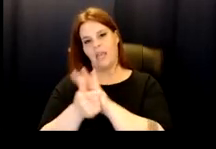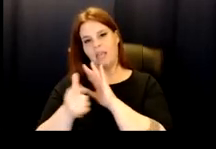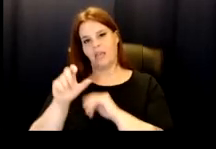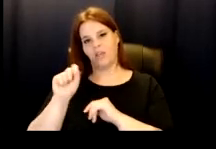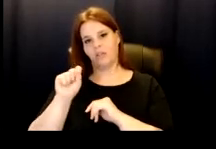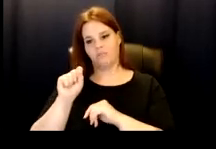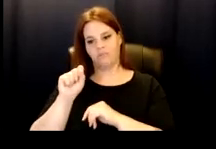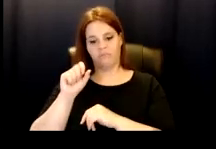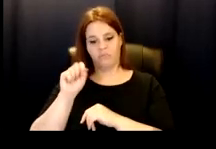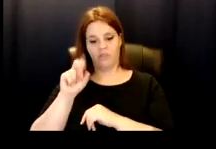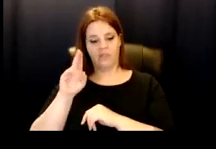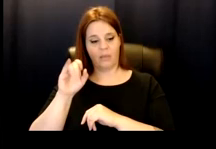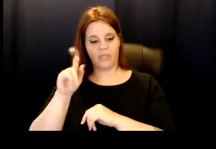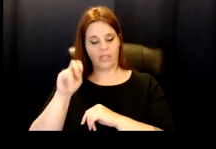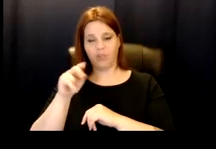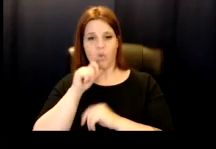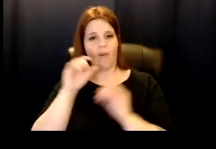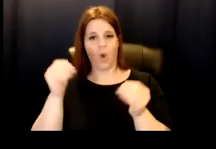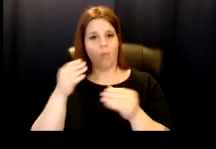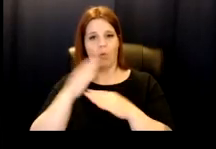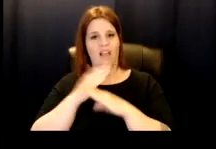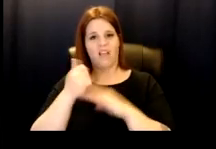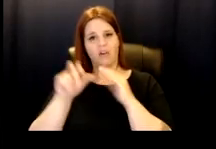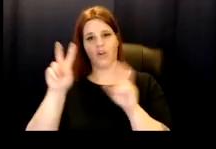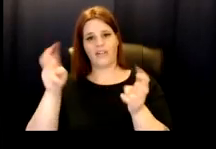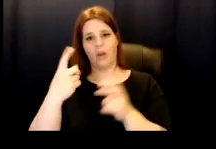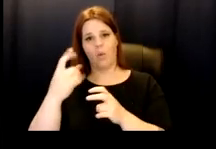you don't have any protections under Title I of the ADA but you might go make an allegation